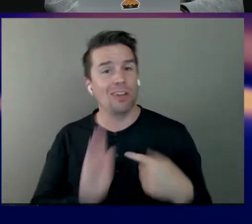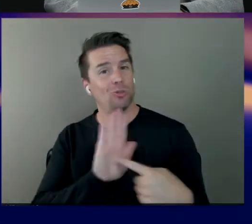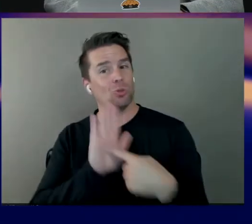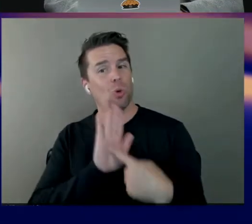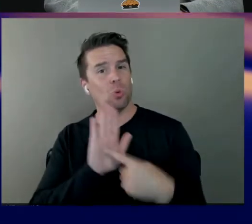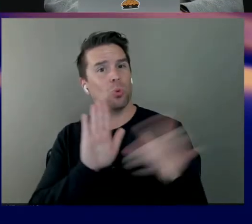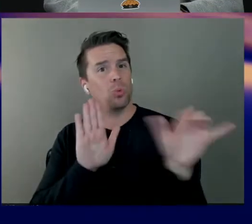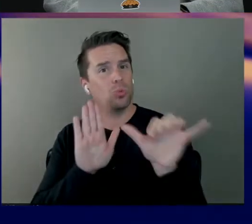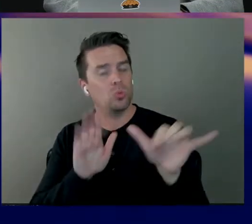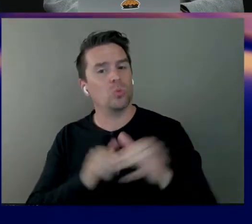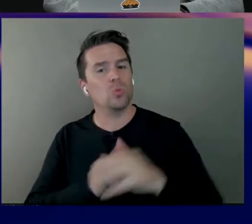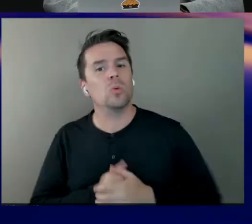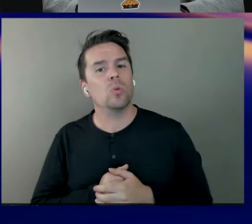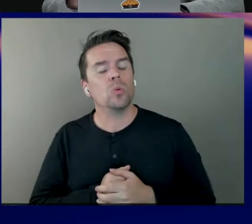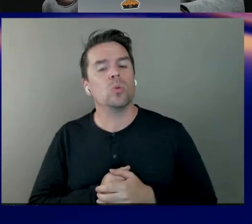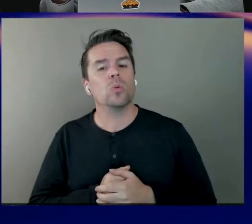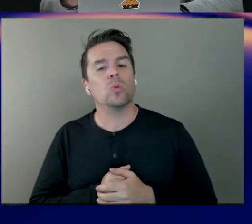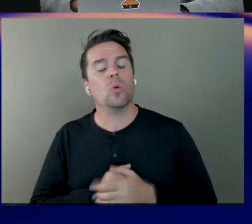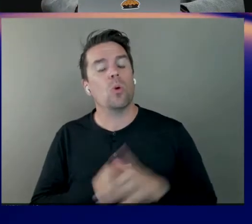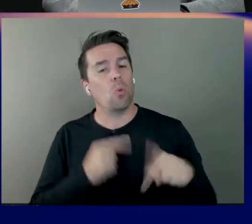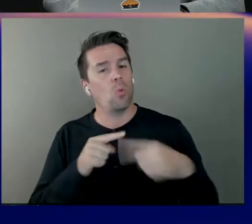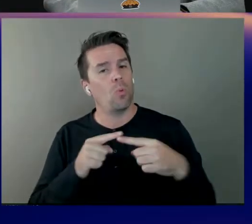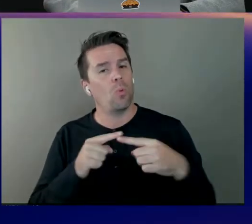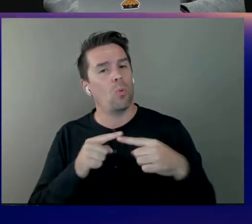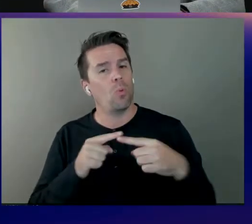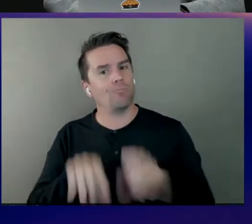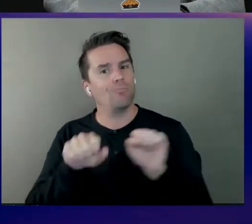and take the assessment, it's gonna give you a study plan,